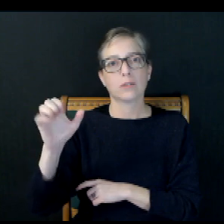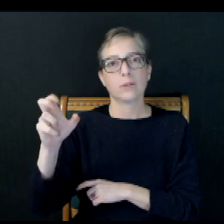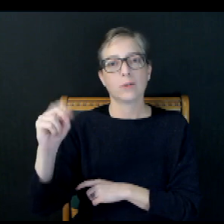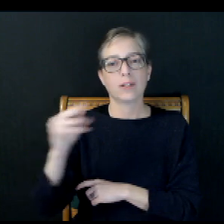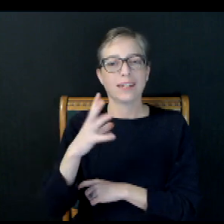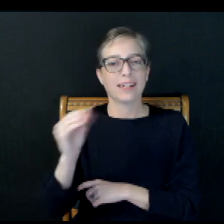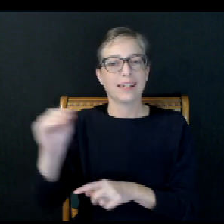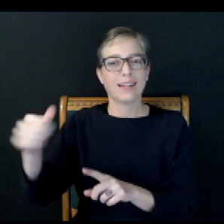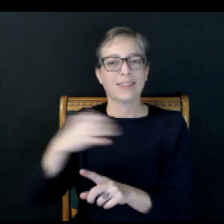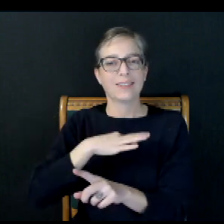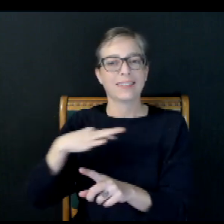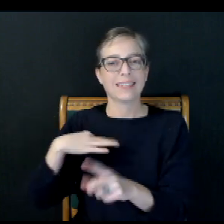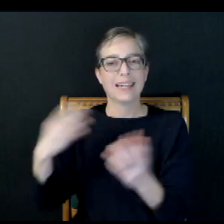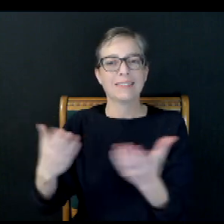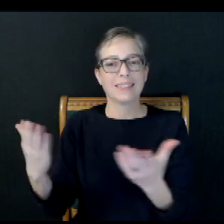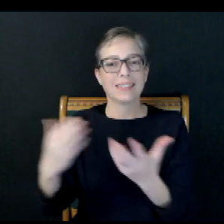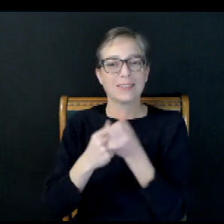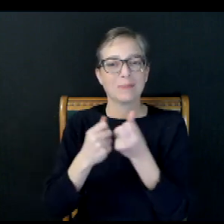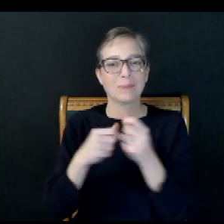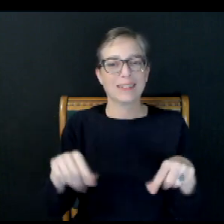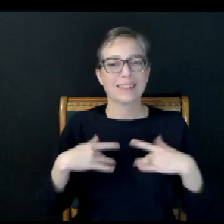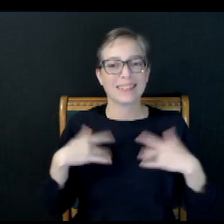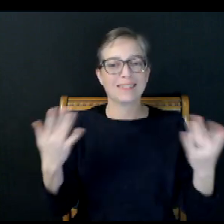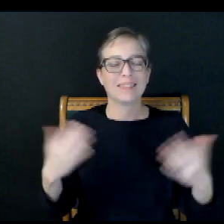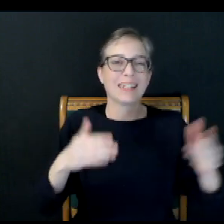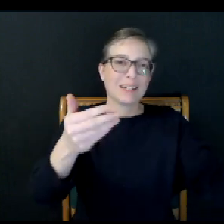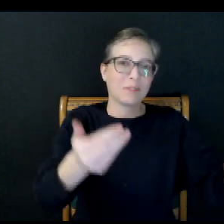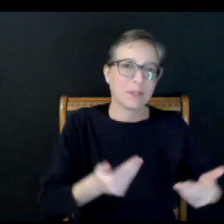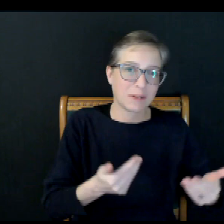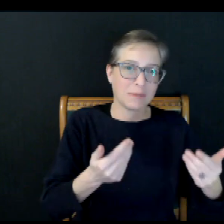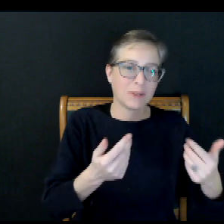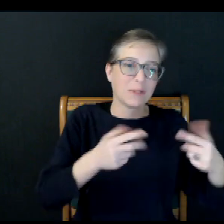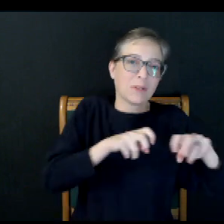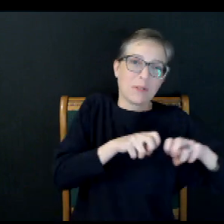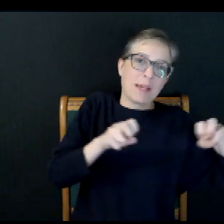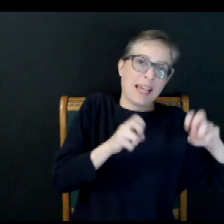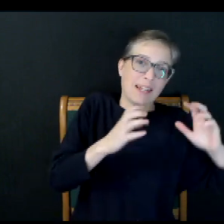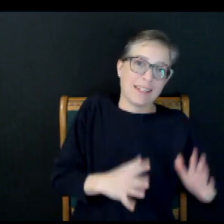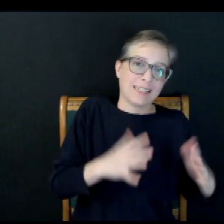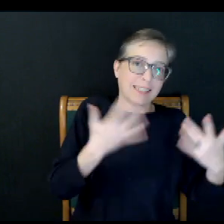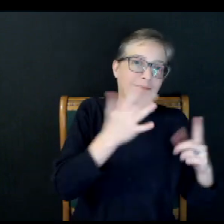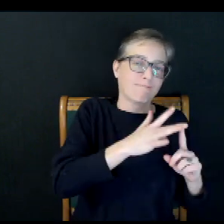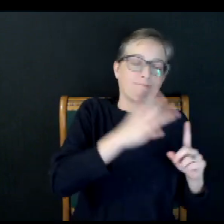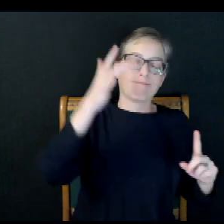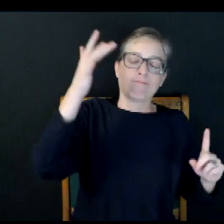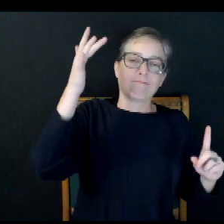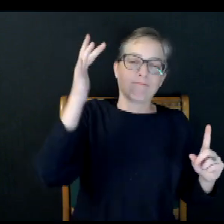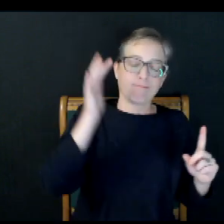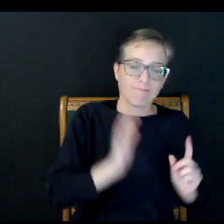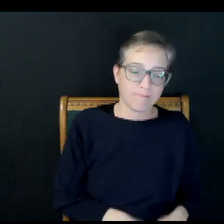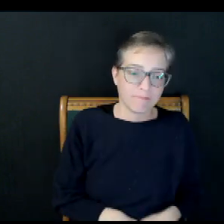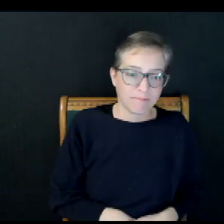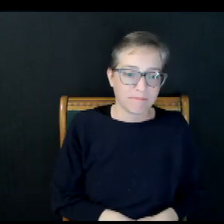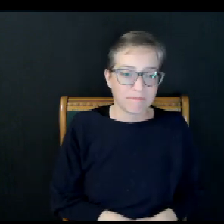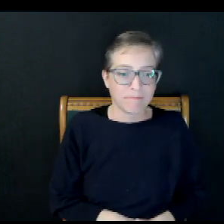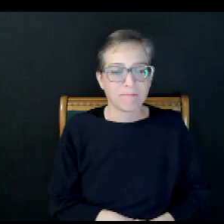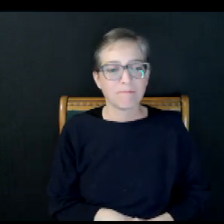And a huge welcome to our amazing distinguished panelists. Next slide, please. Thank you.